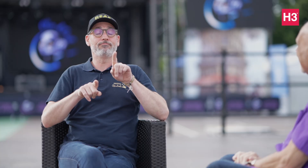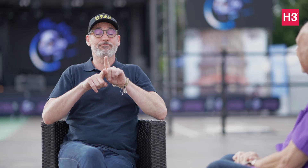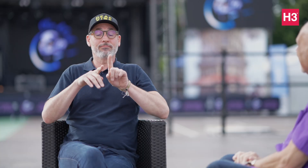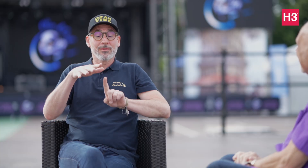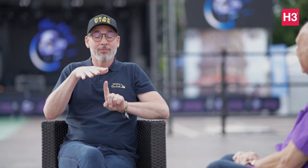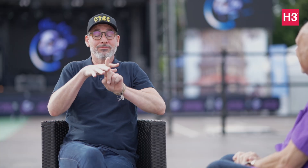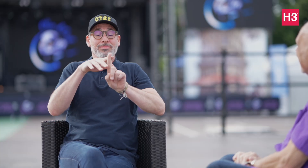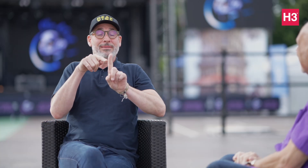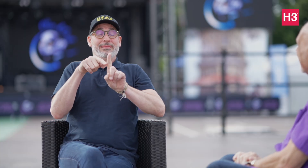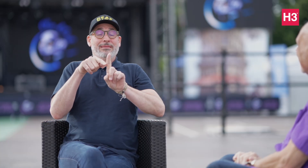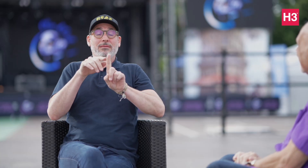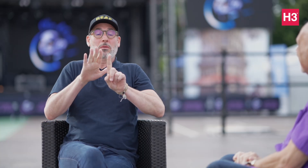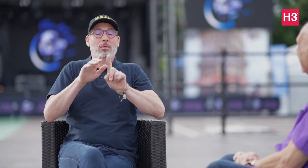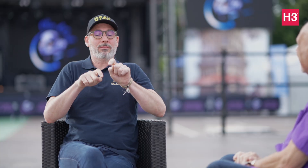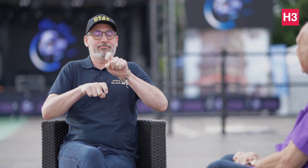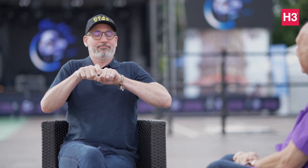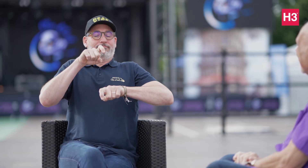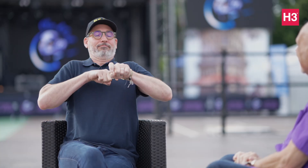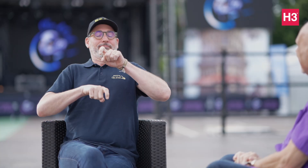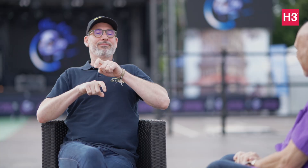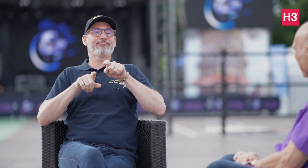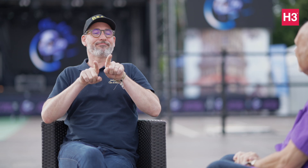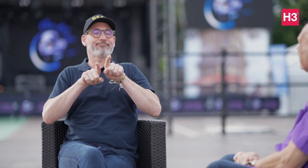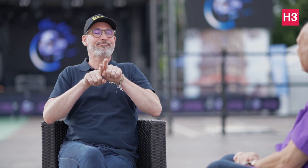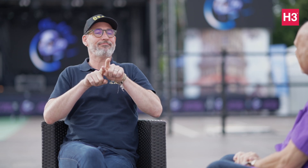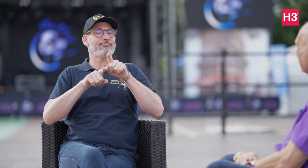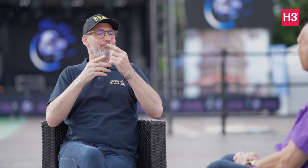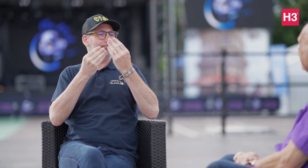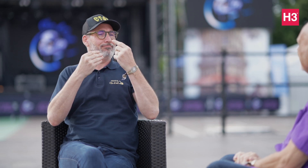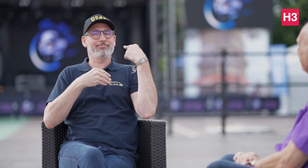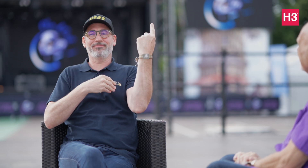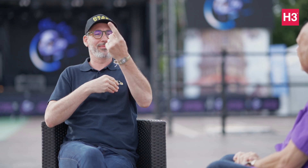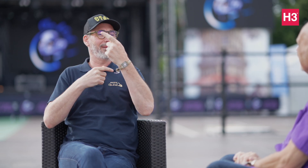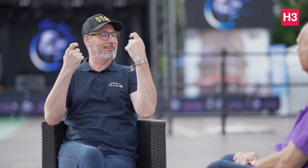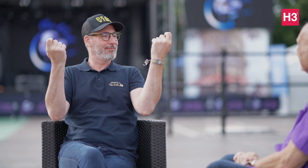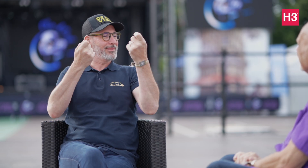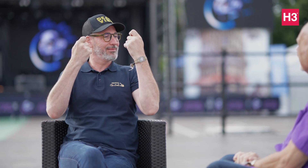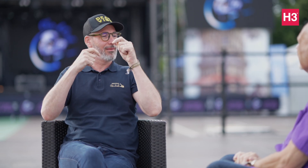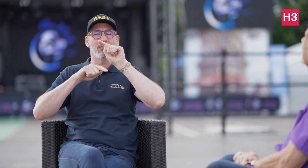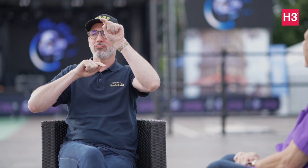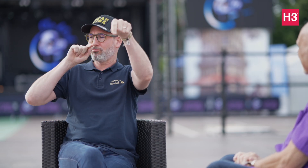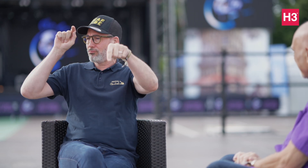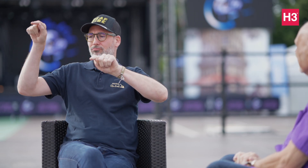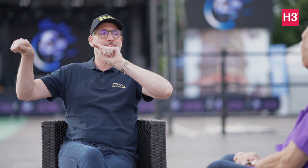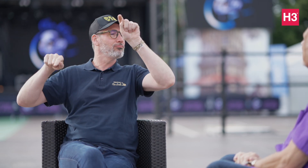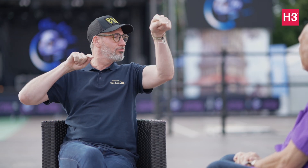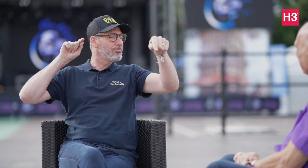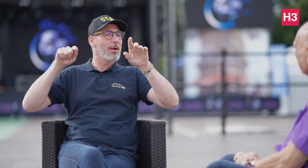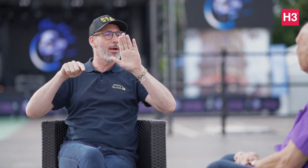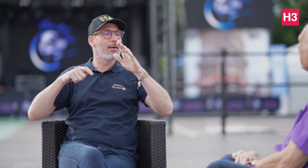[David]: Before I founded the festival,